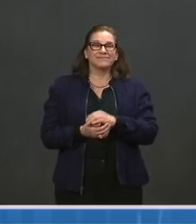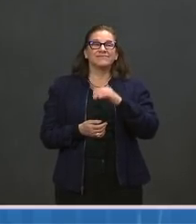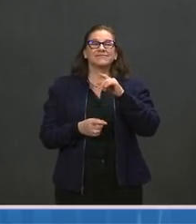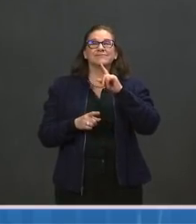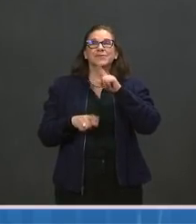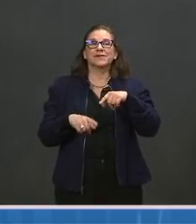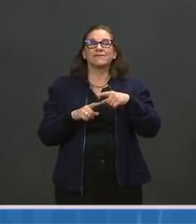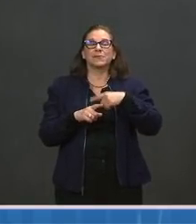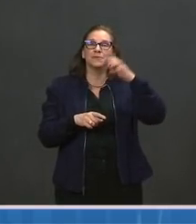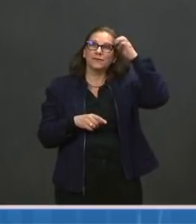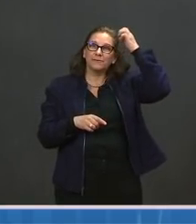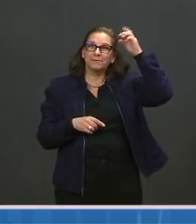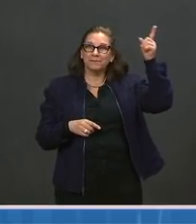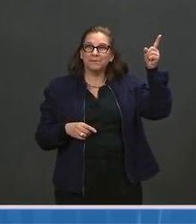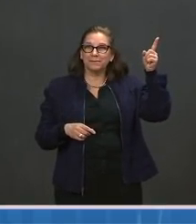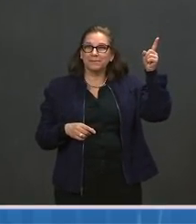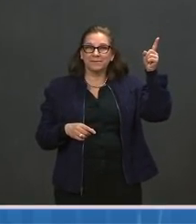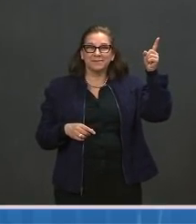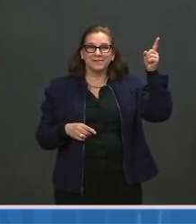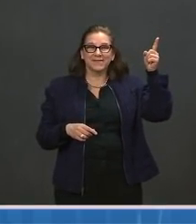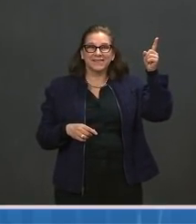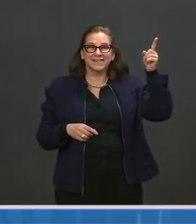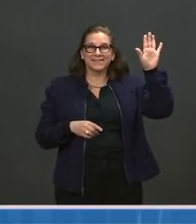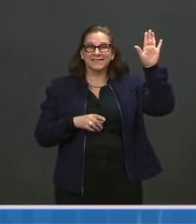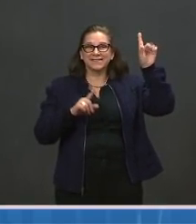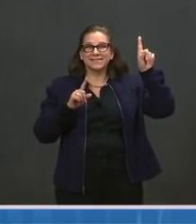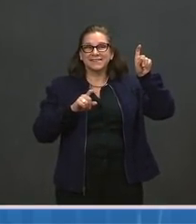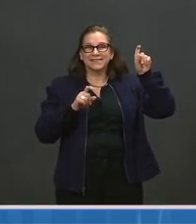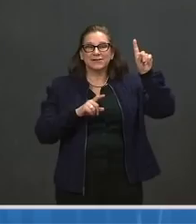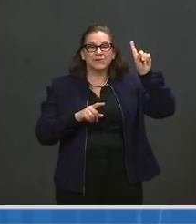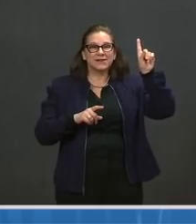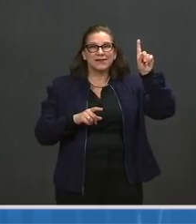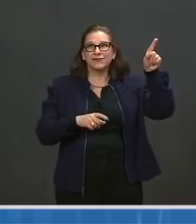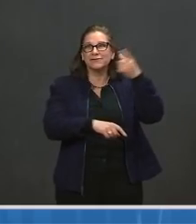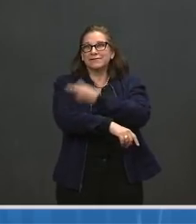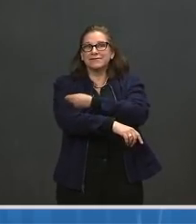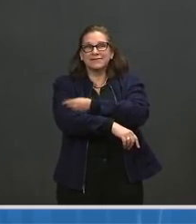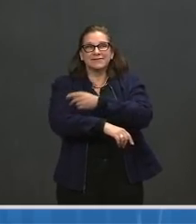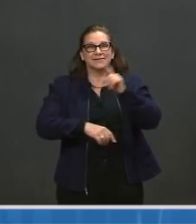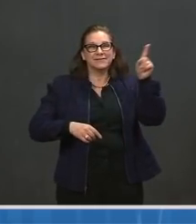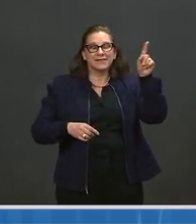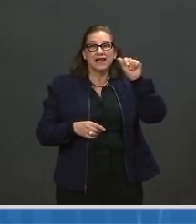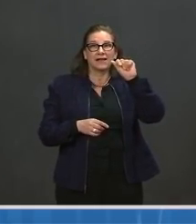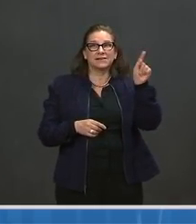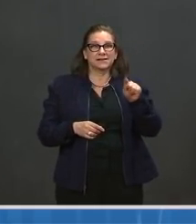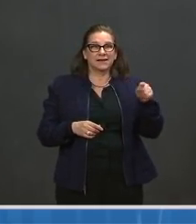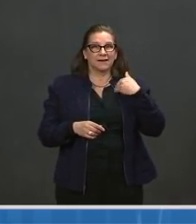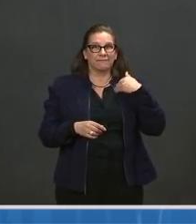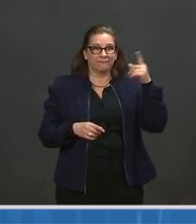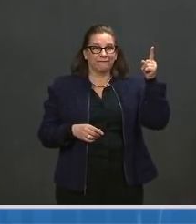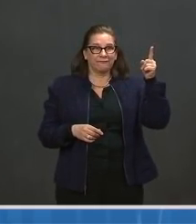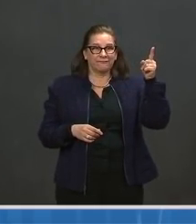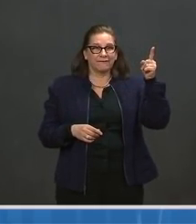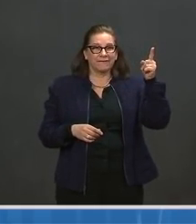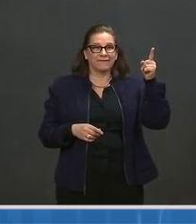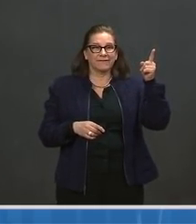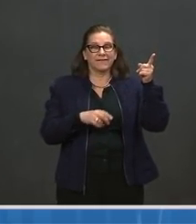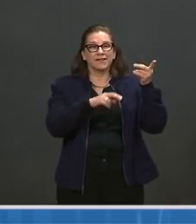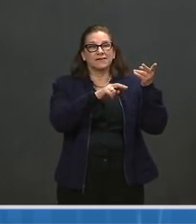that there was a greater incidence of thromboembolic events associated with the vaccine: